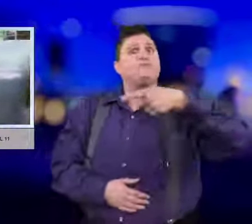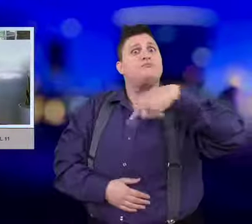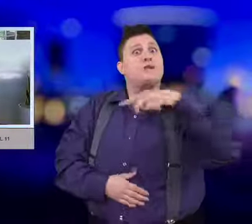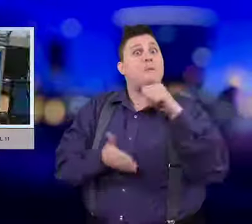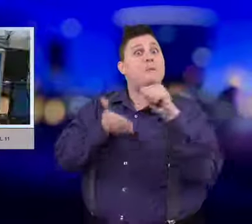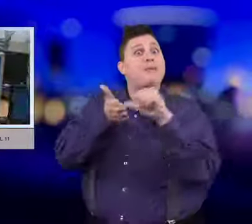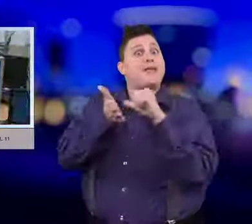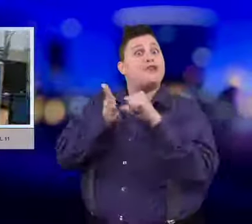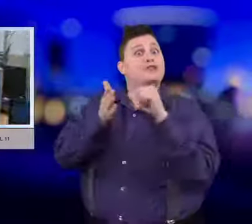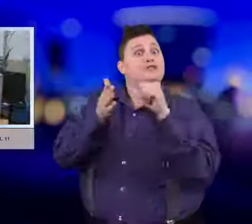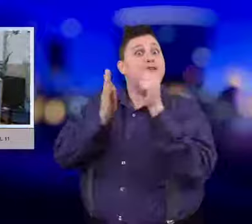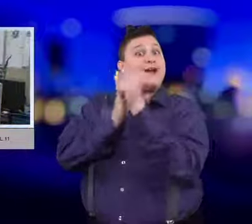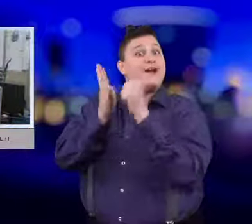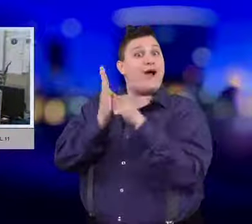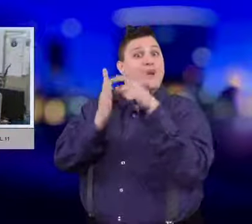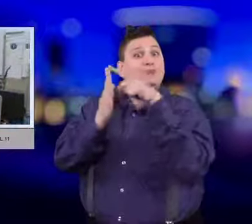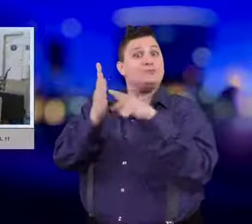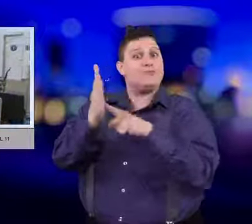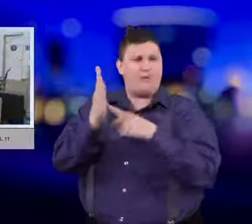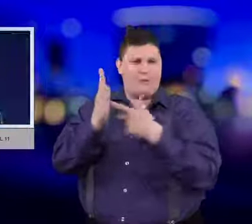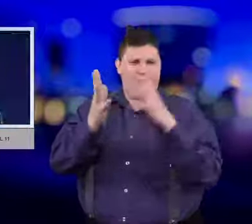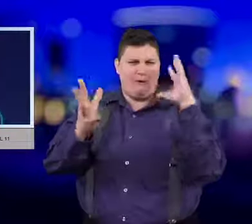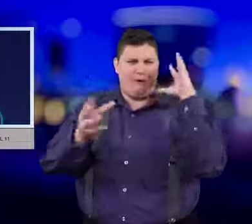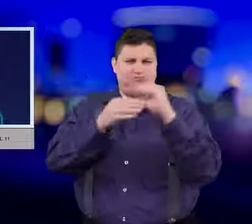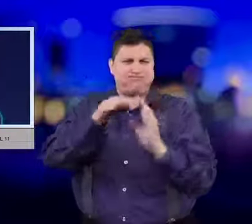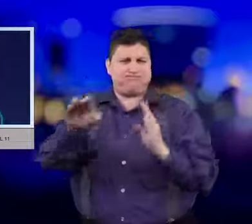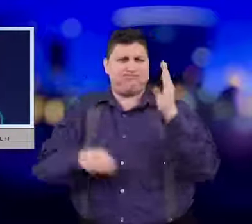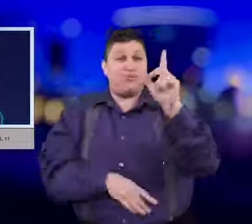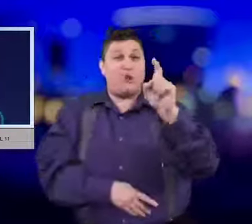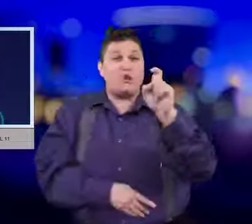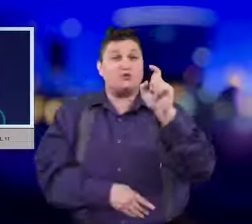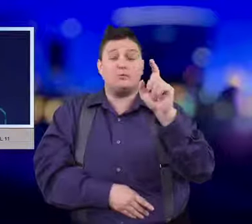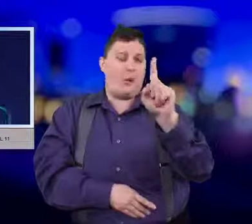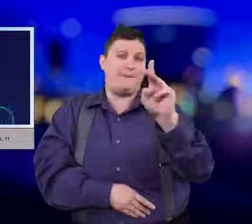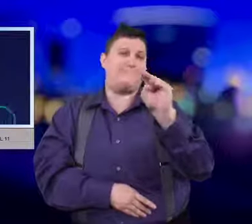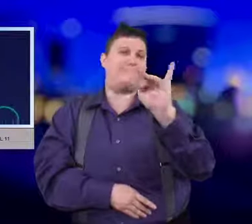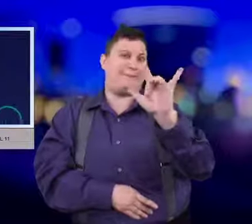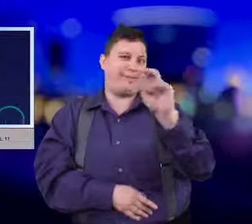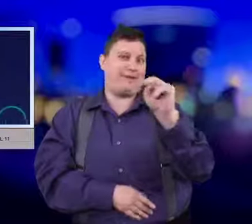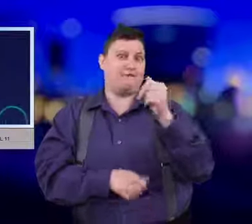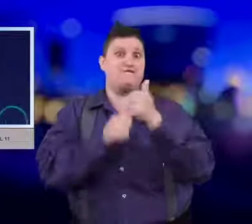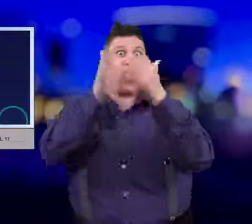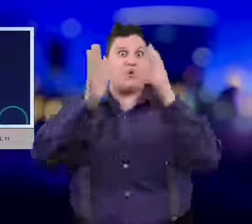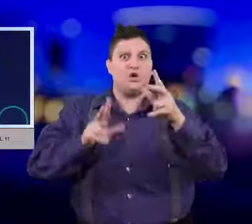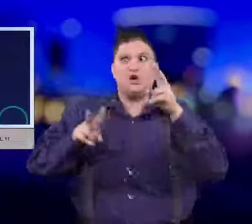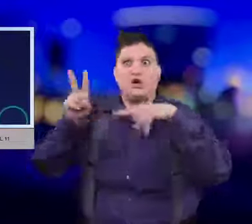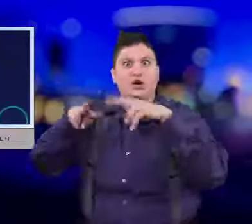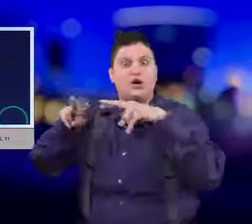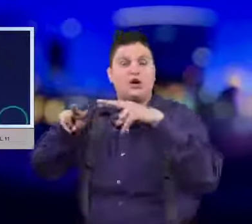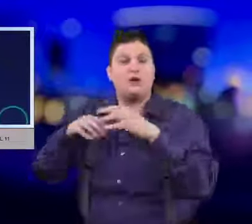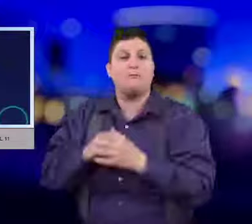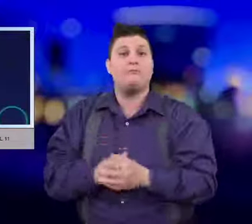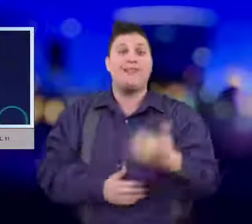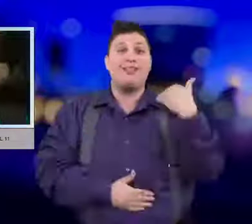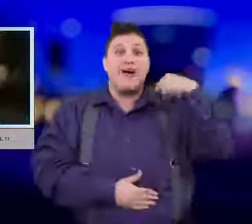The pages had a total of more than 1 million followers.